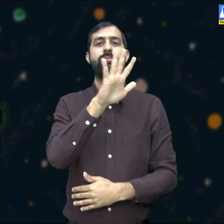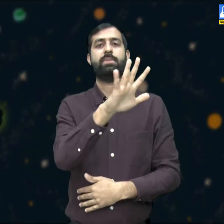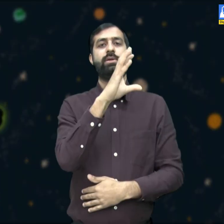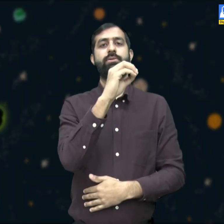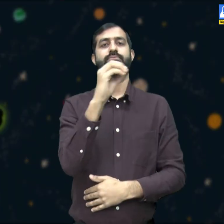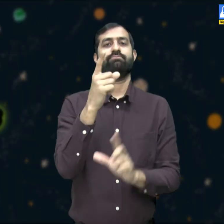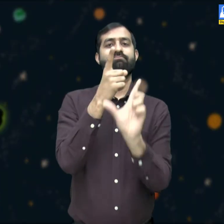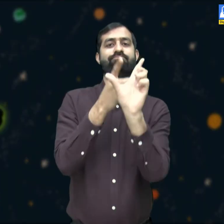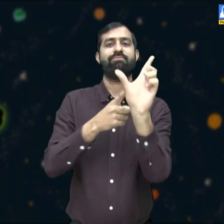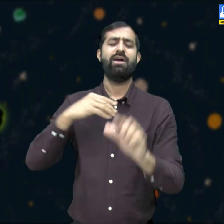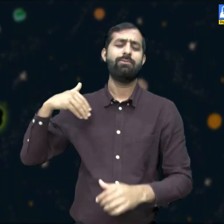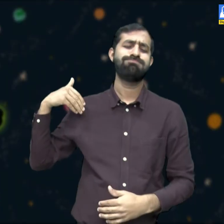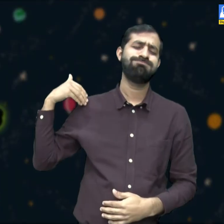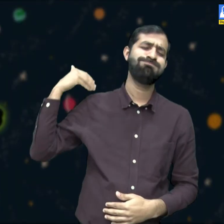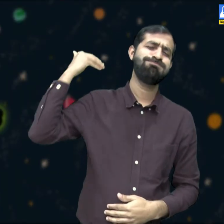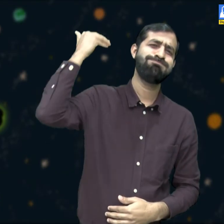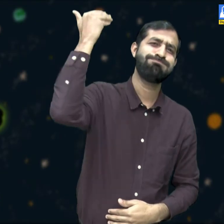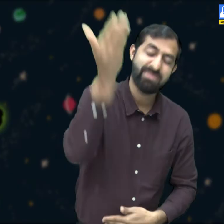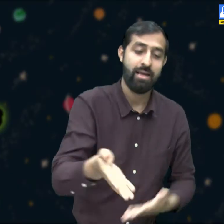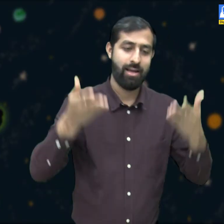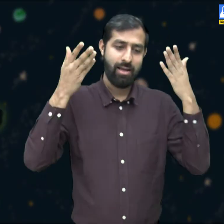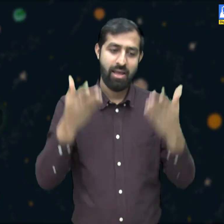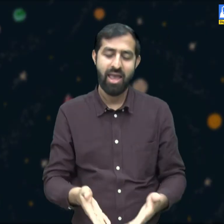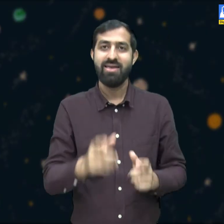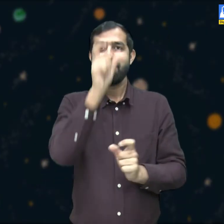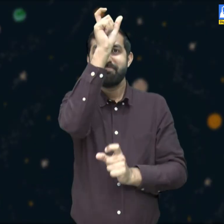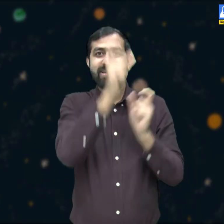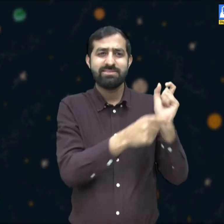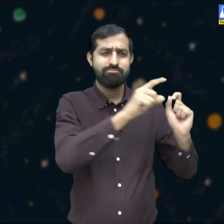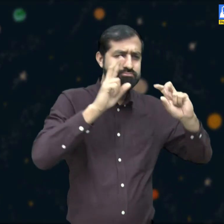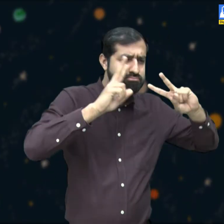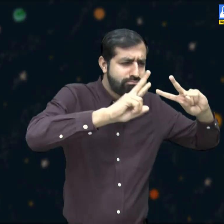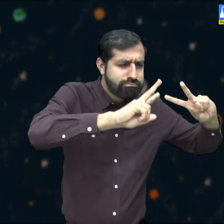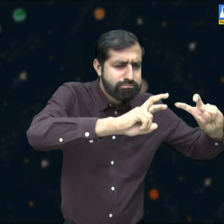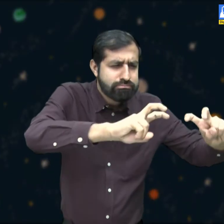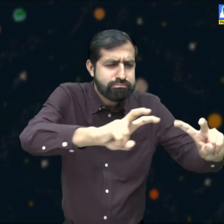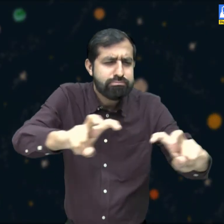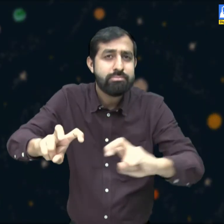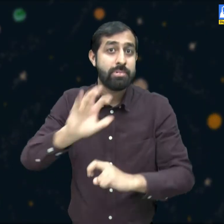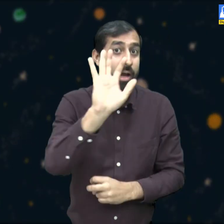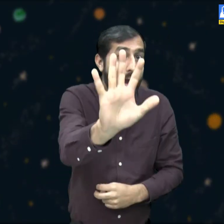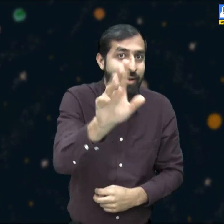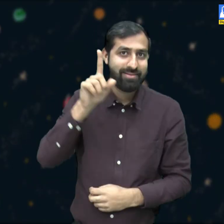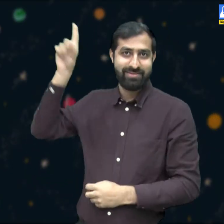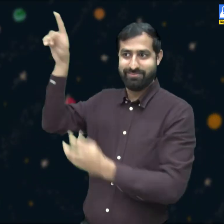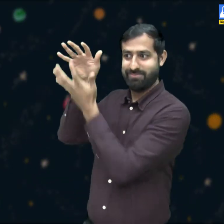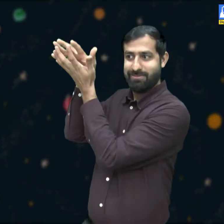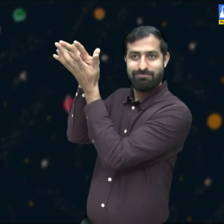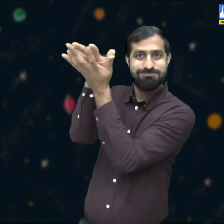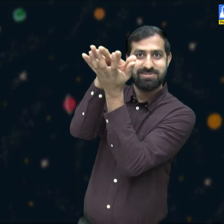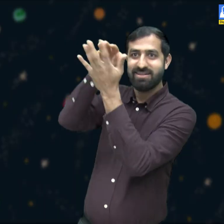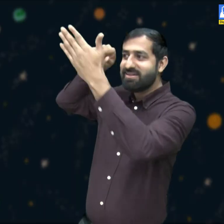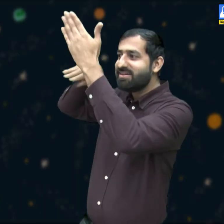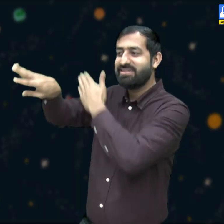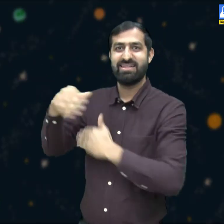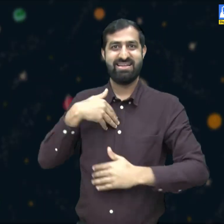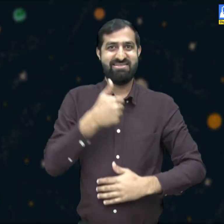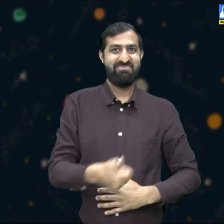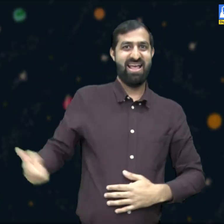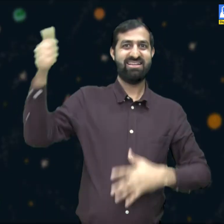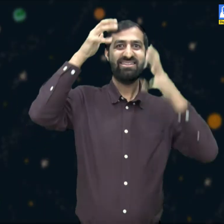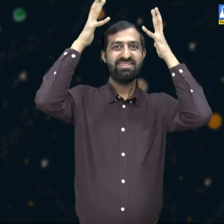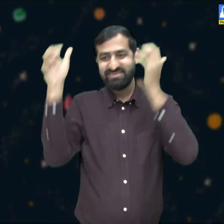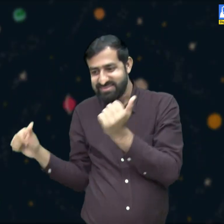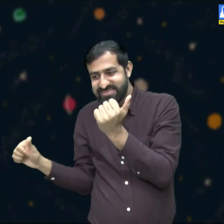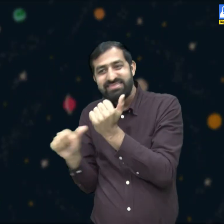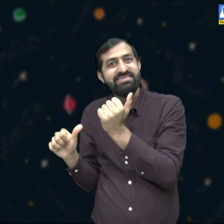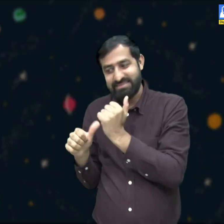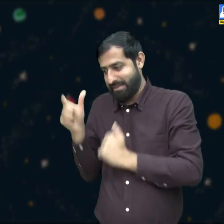500 years later in the 25th century, the martian leader great and mighty Think Tank